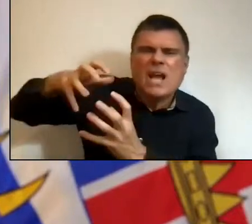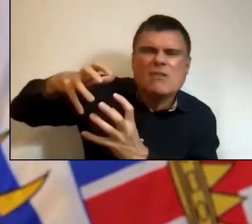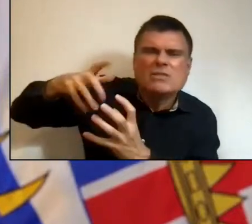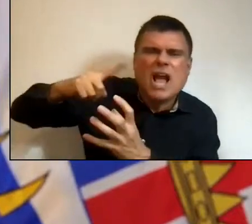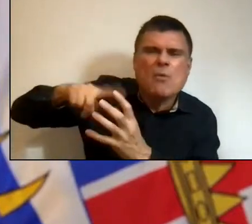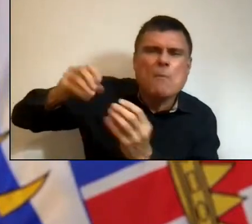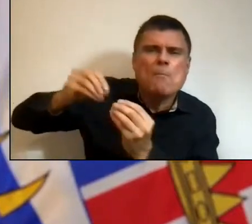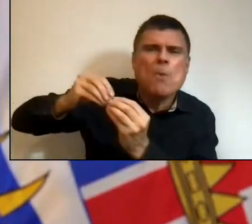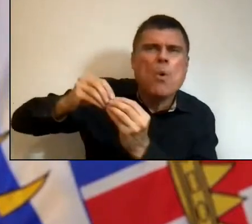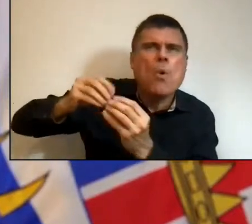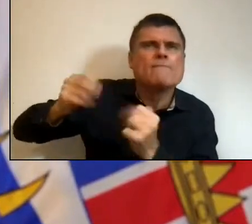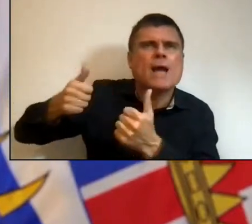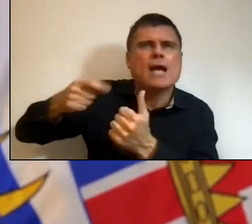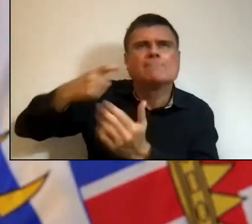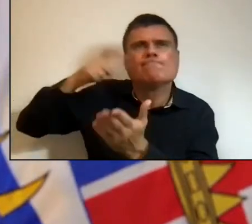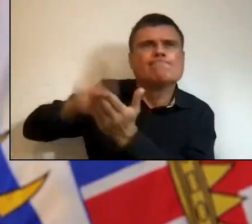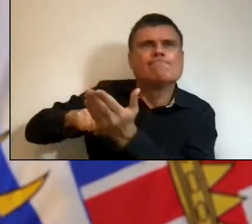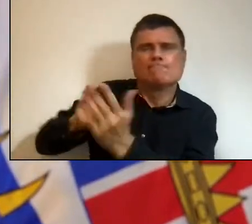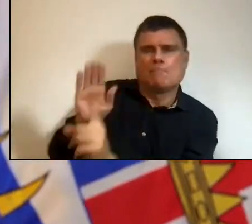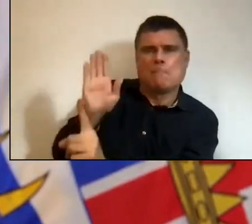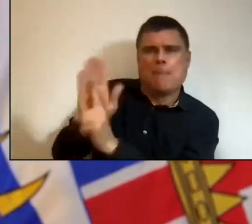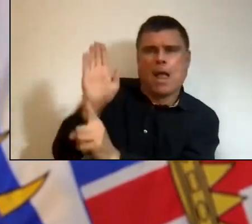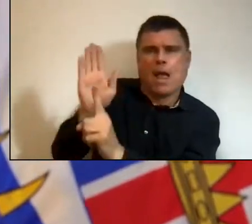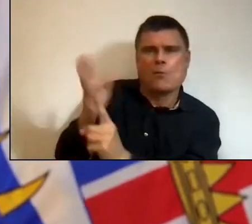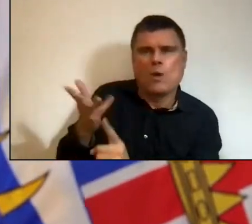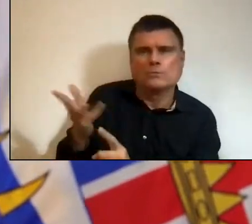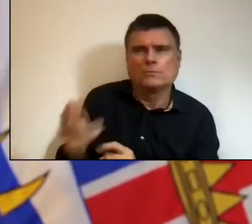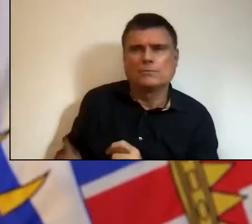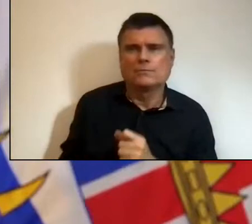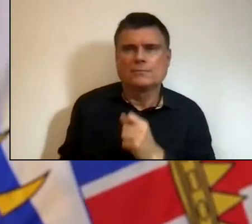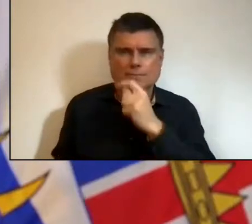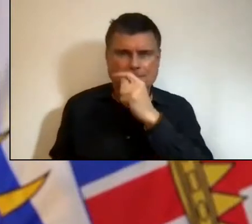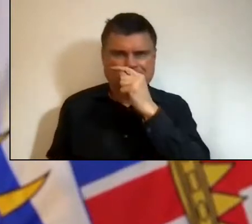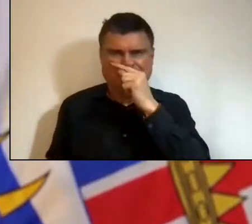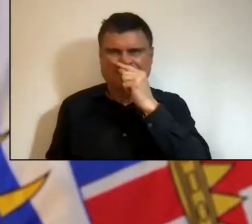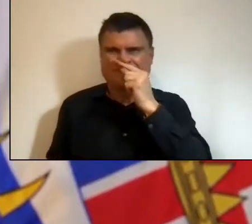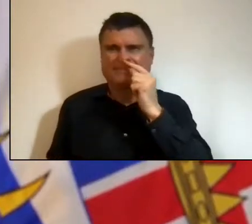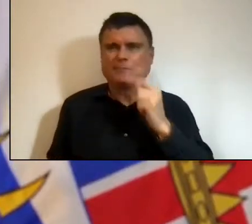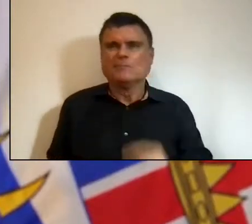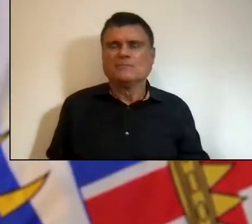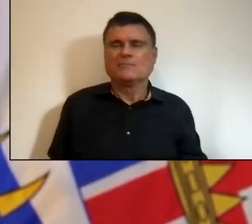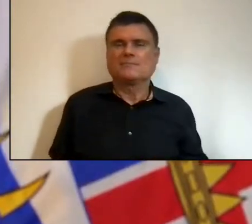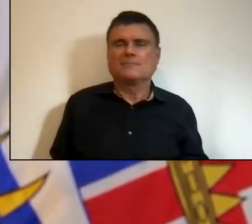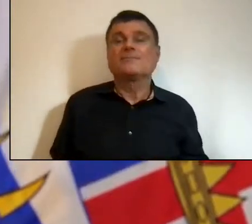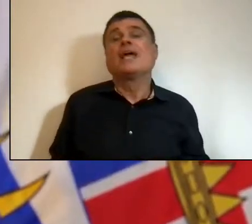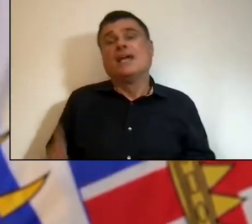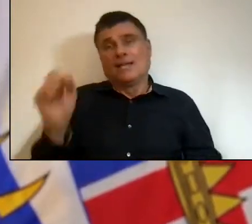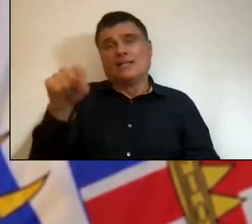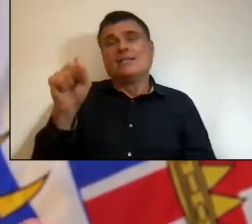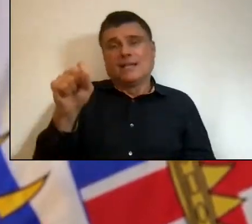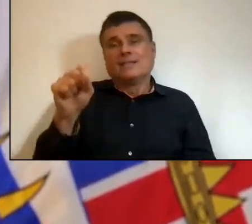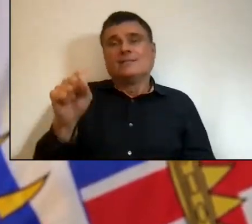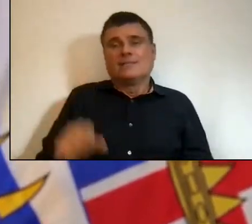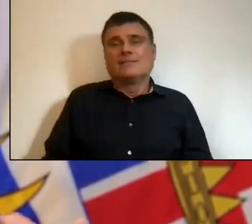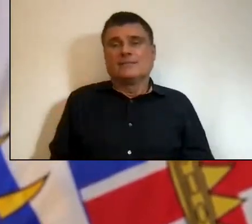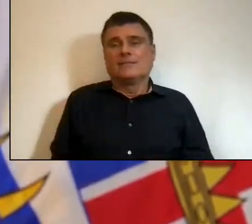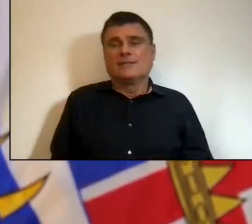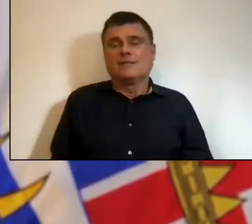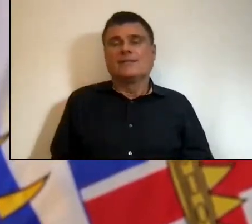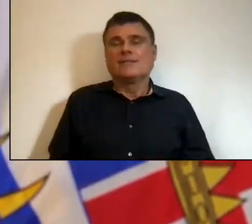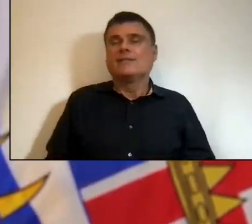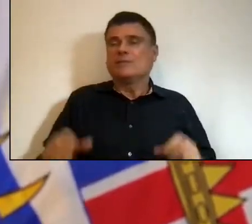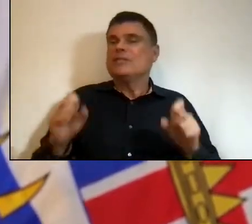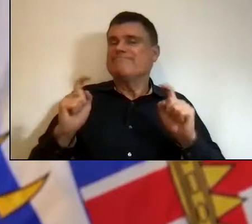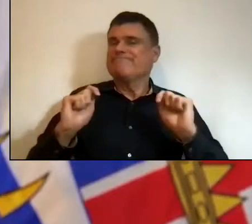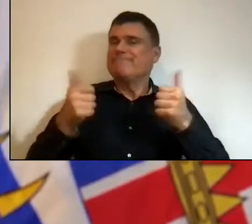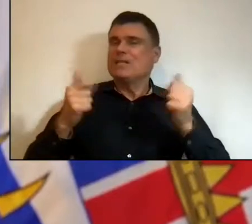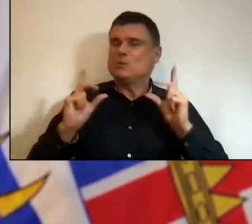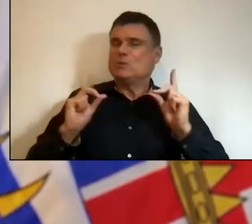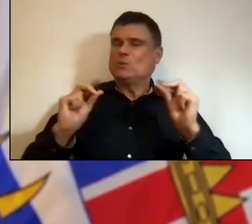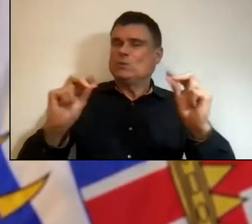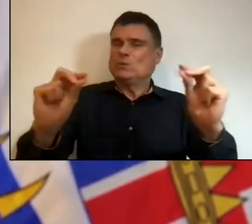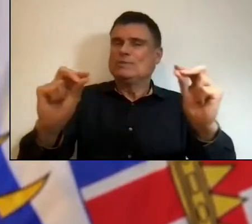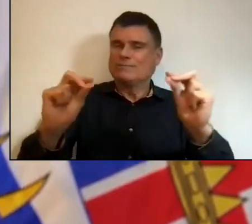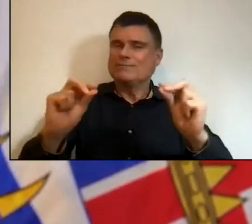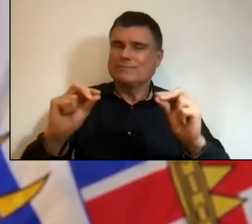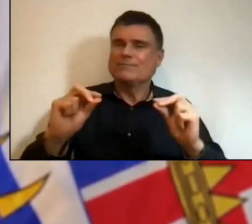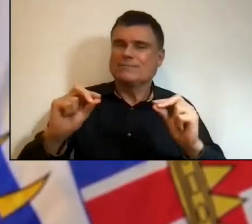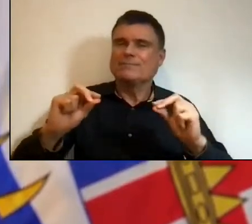So there are a couple of